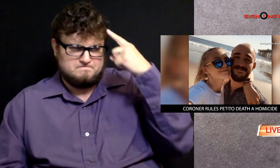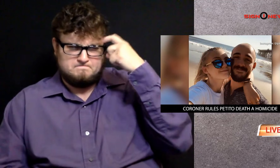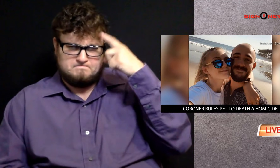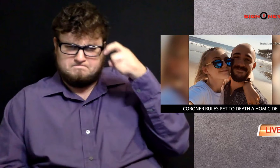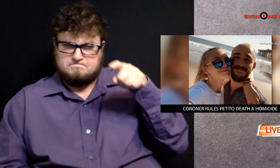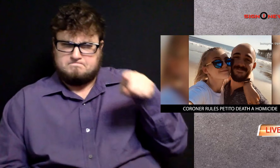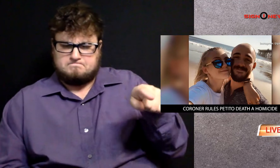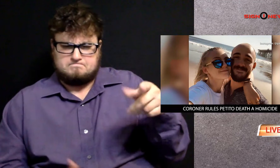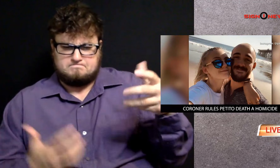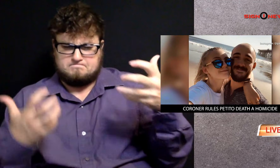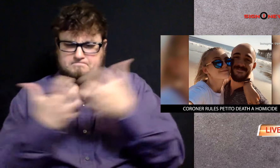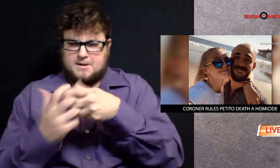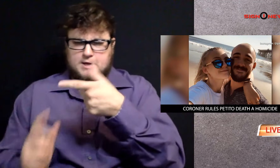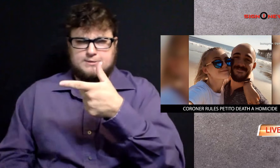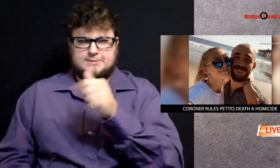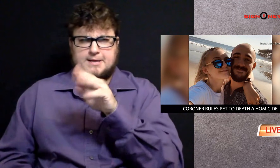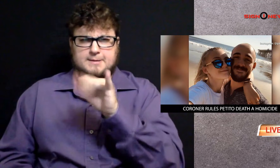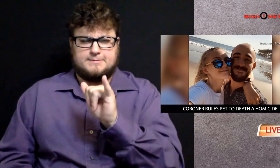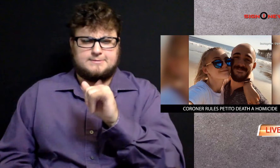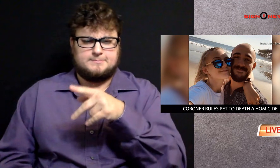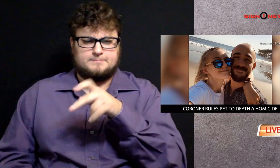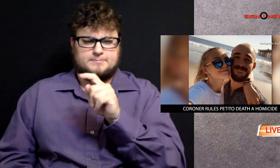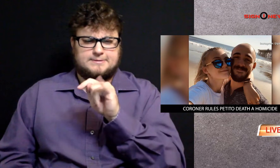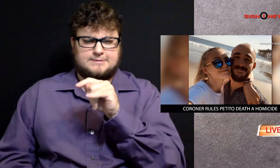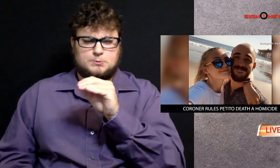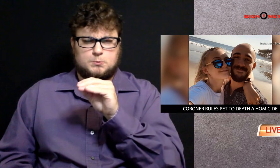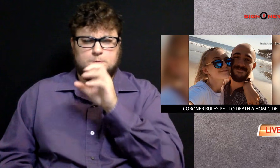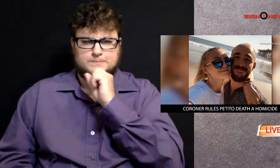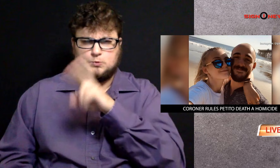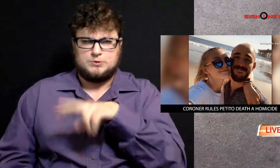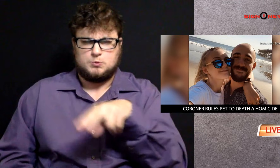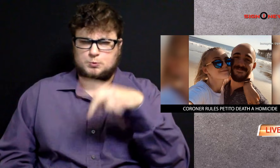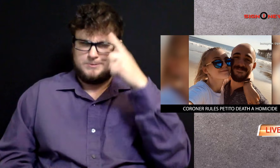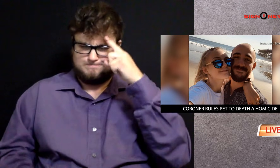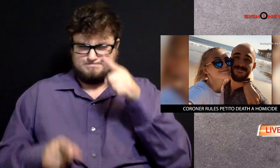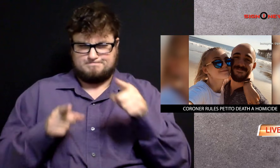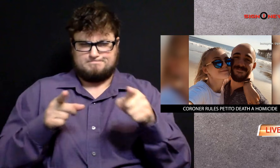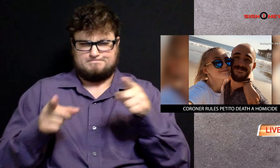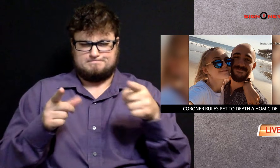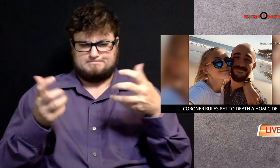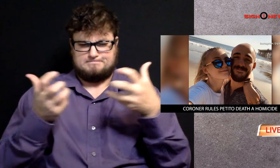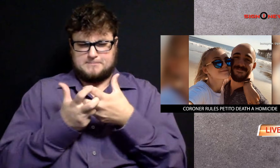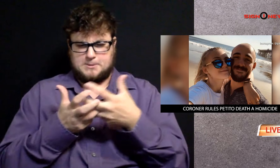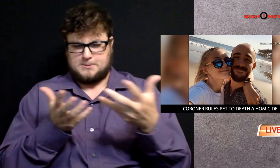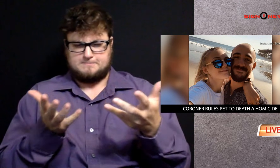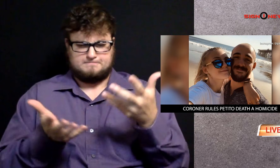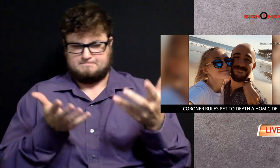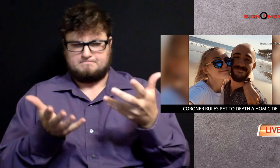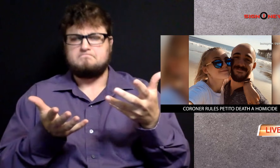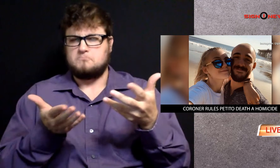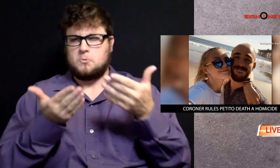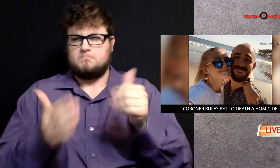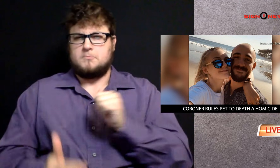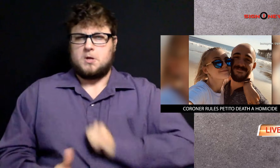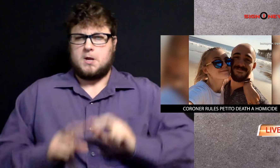an autopsy confirms the human remains found in grand teton the human remains found in grand teton national park in wyoming